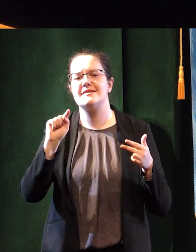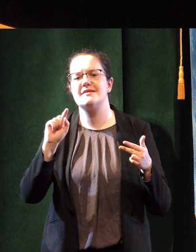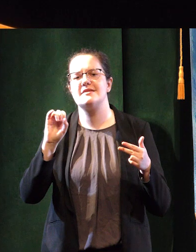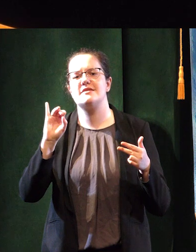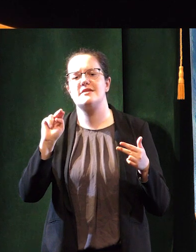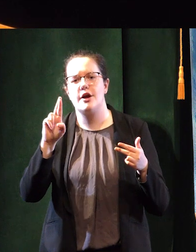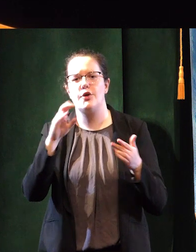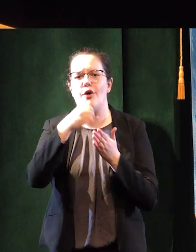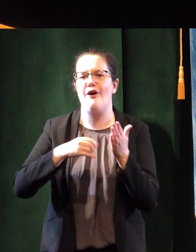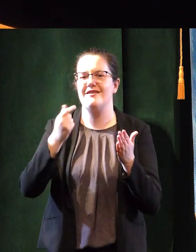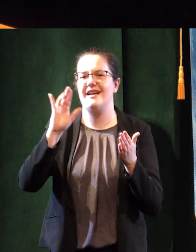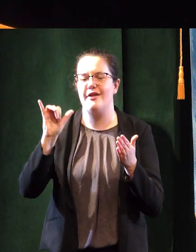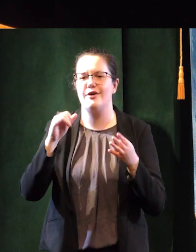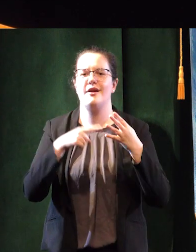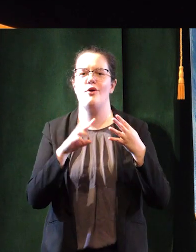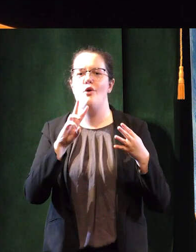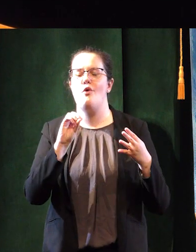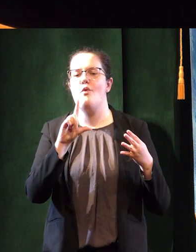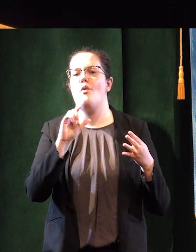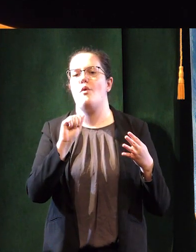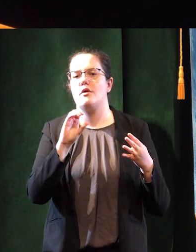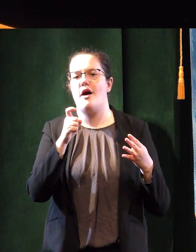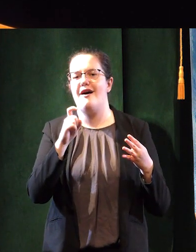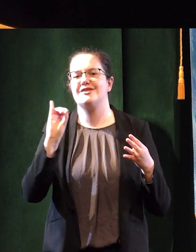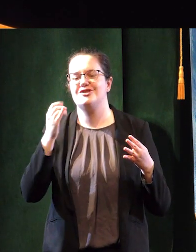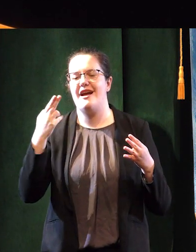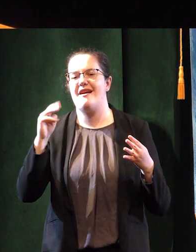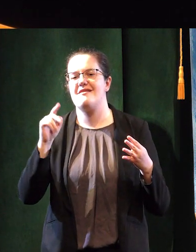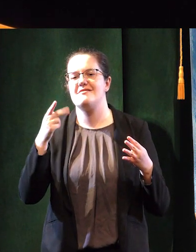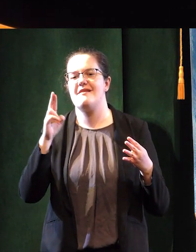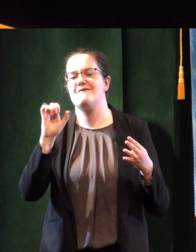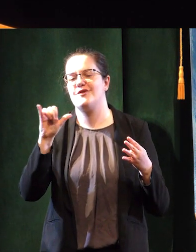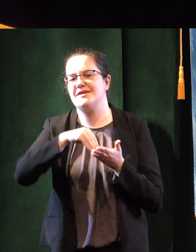addition several students graduating today have benefited from scholarships